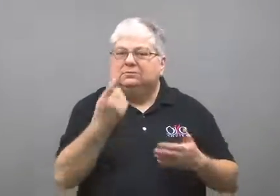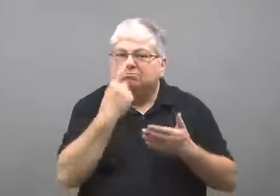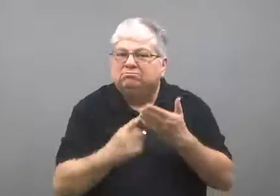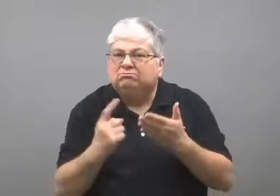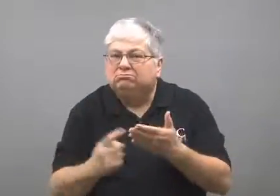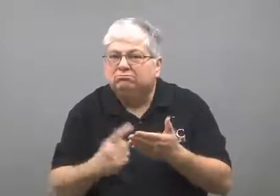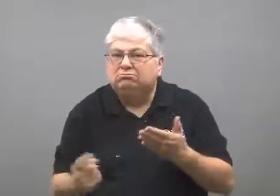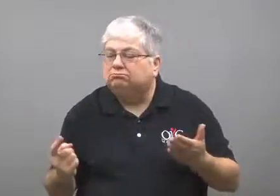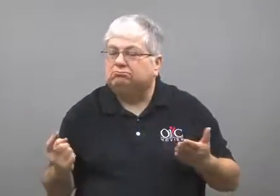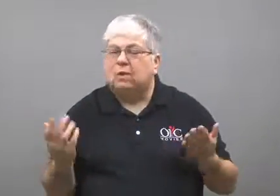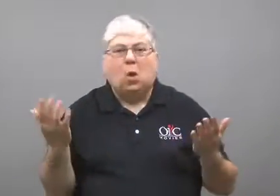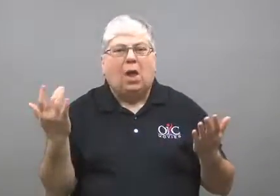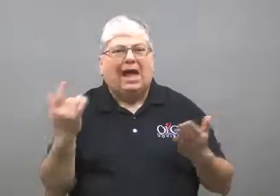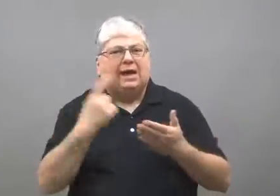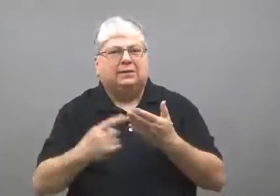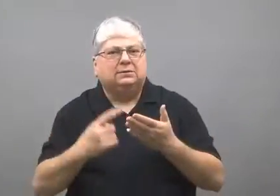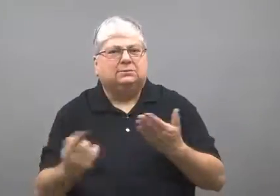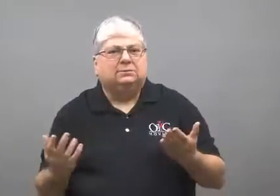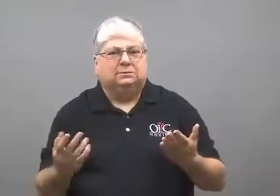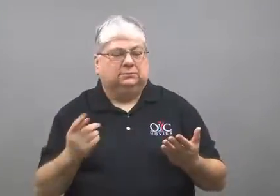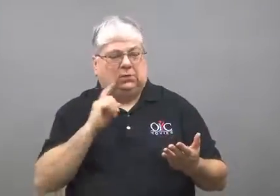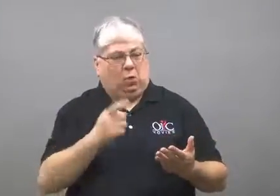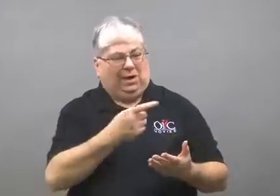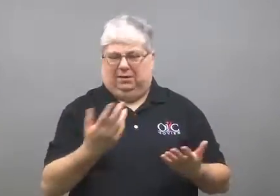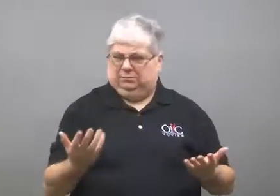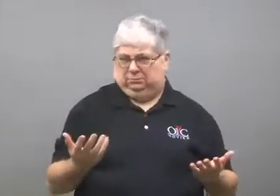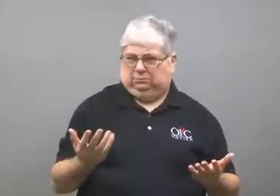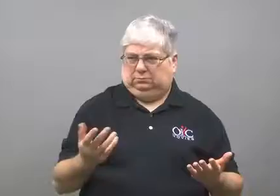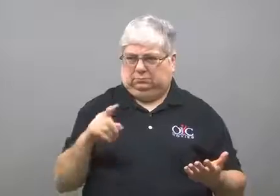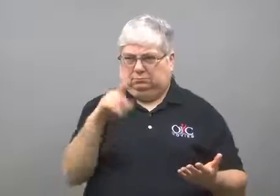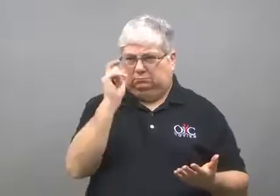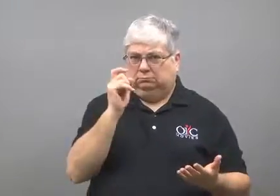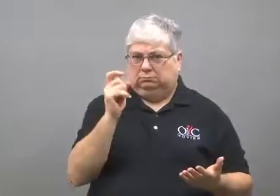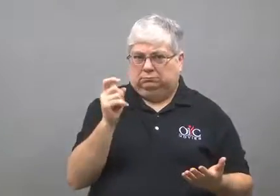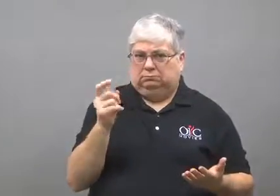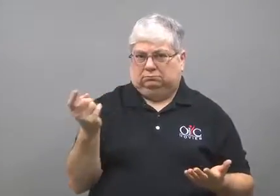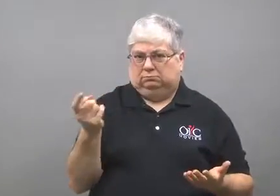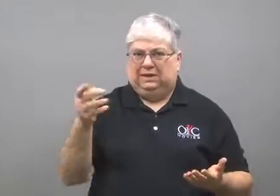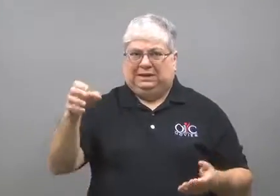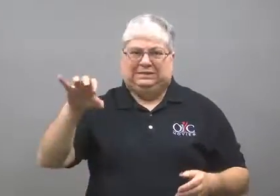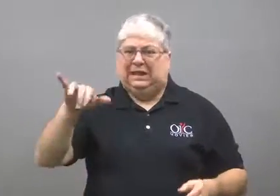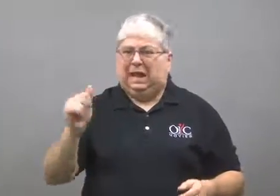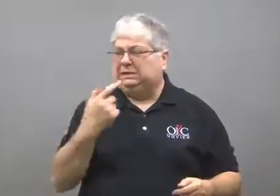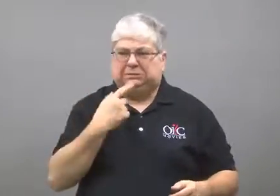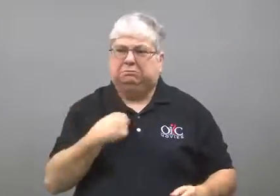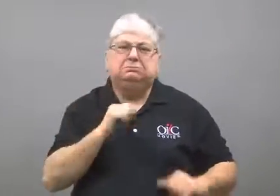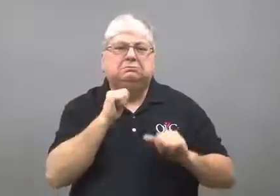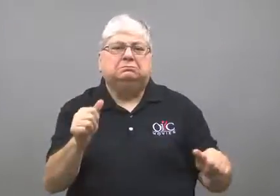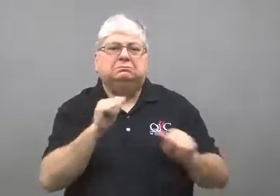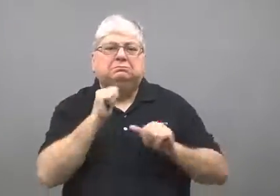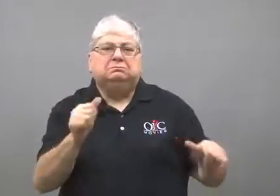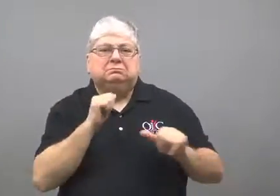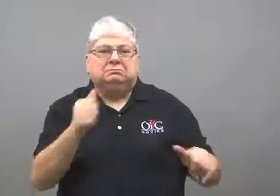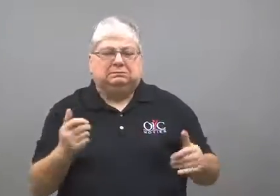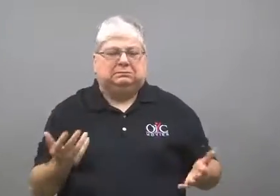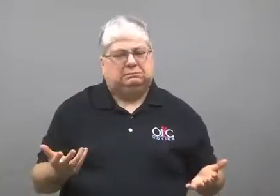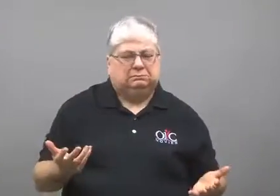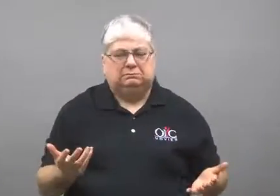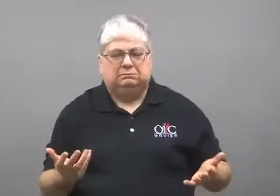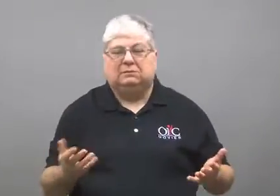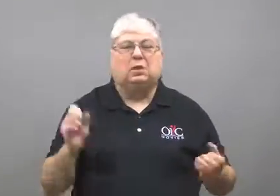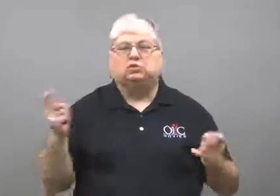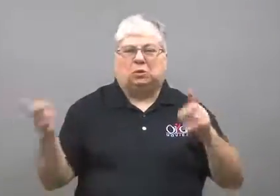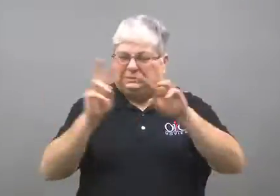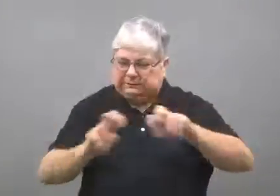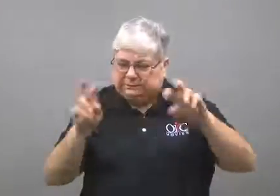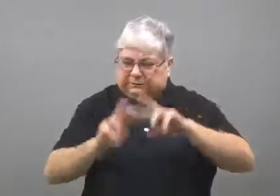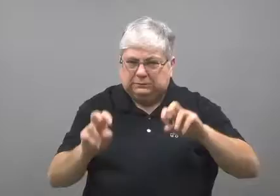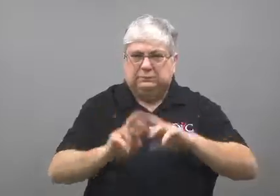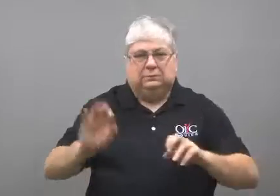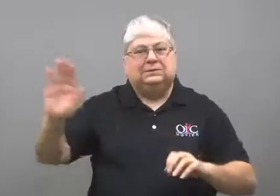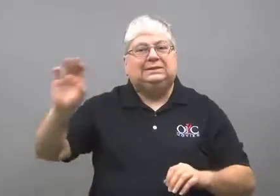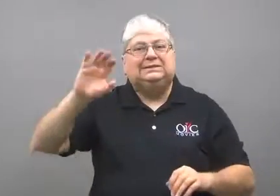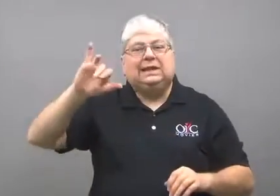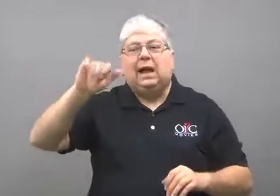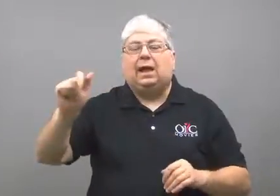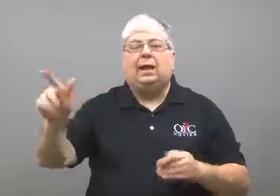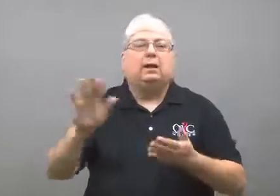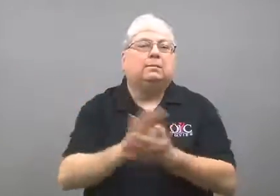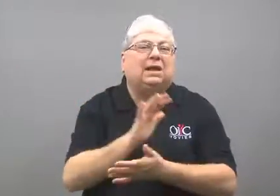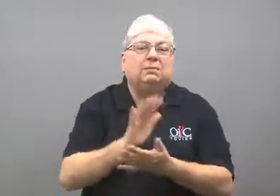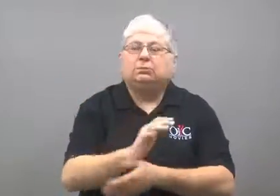The CIA denied any such involvement, so the investigation was started to see if that was so.